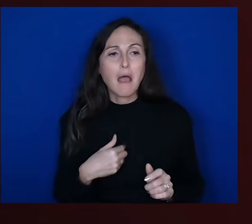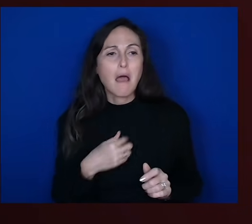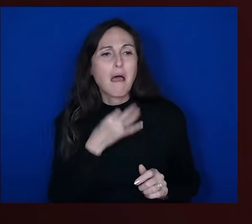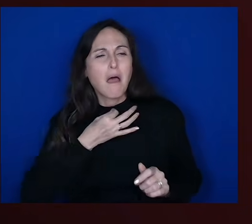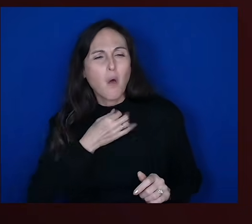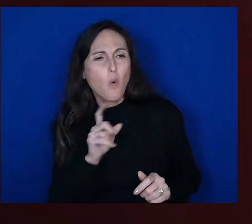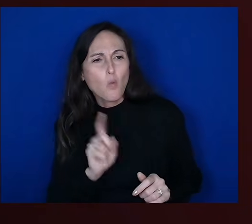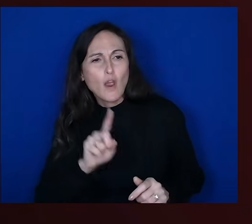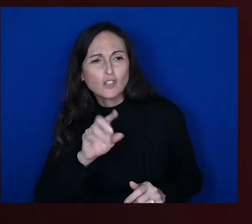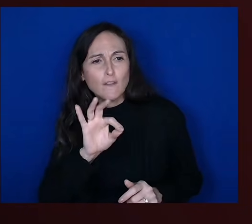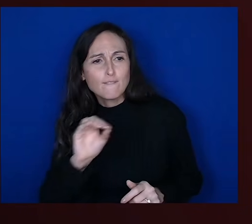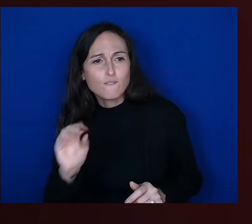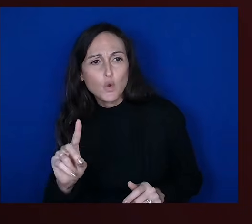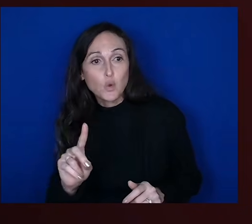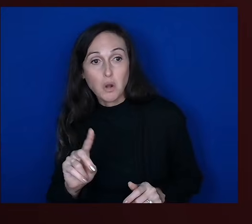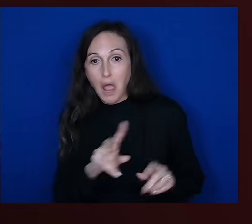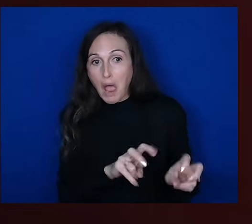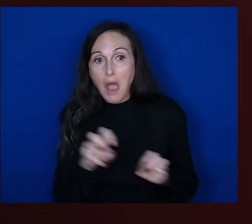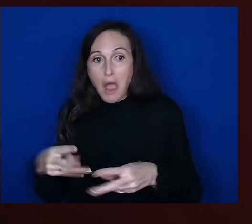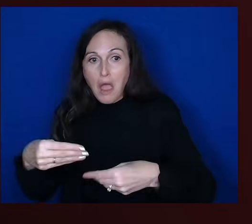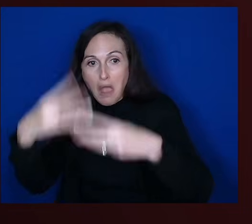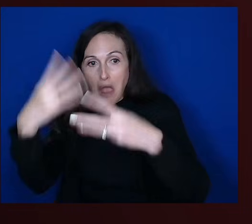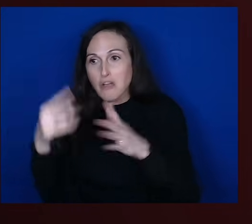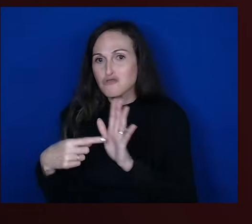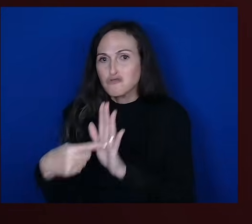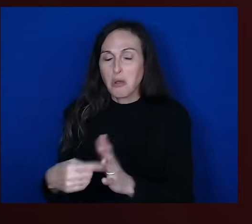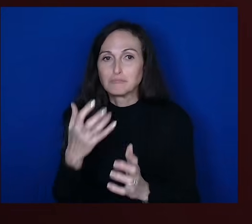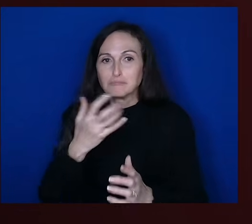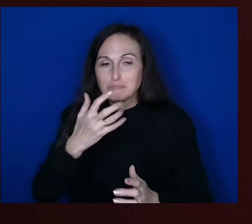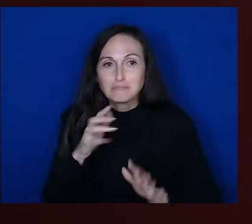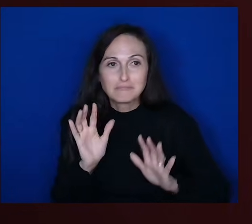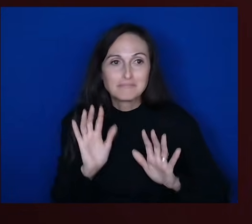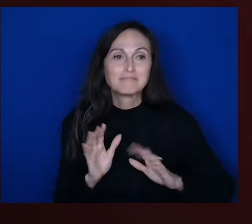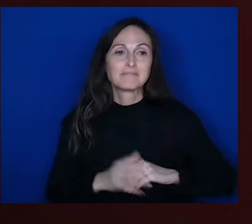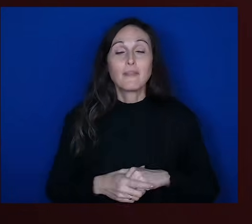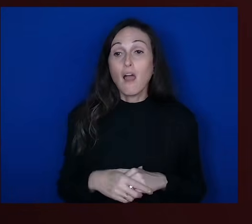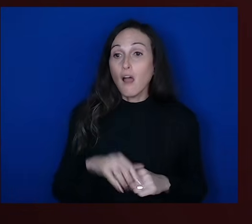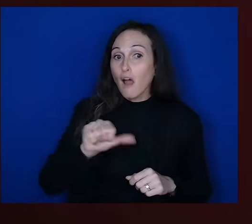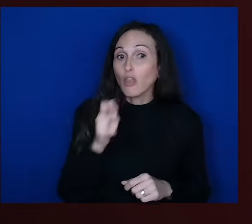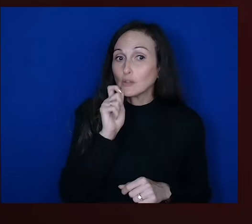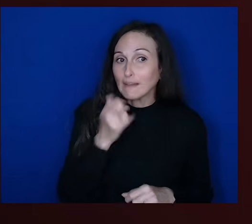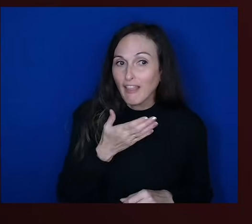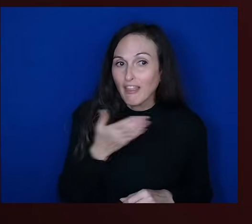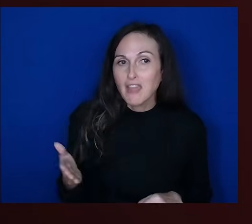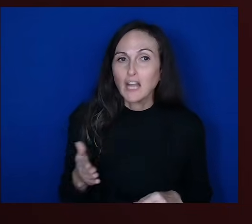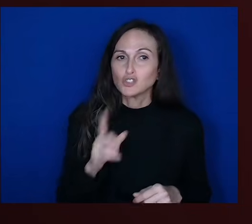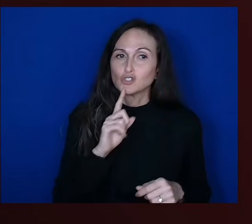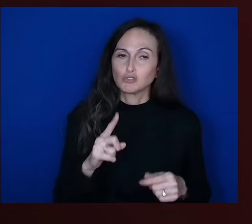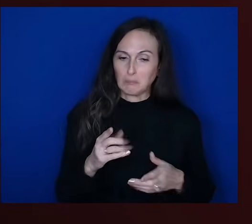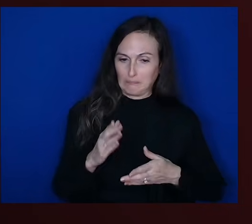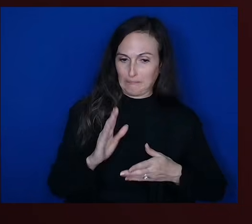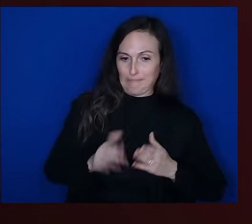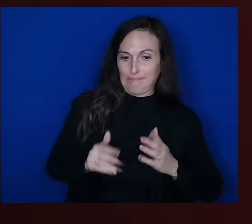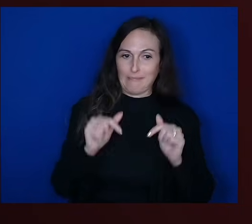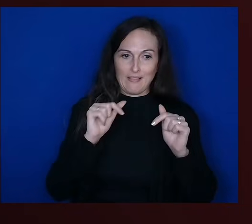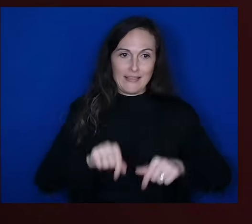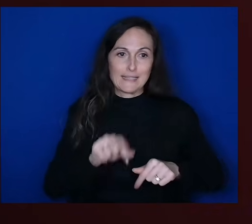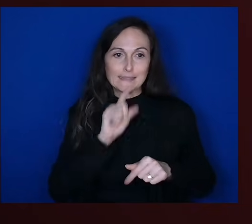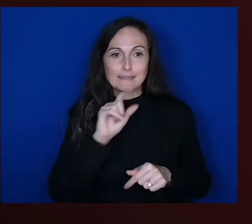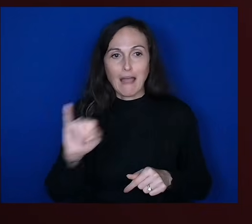that too, which is amazing. The other neat thing, just to wrap up, is this IChatClient, like I mentioned.